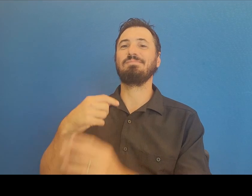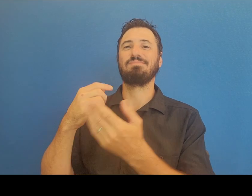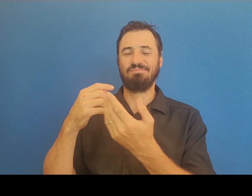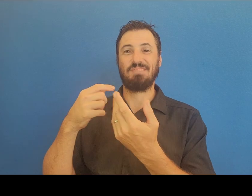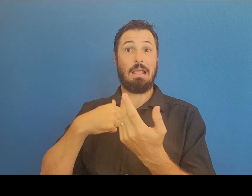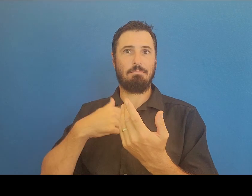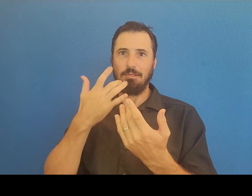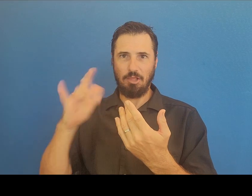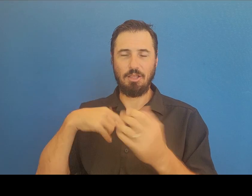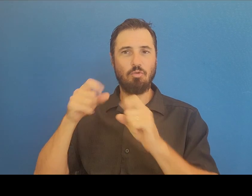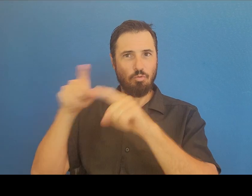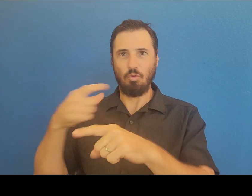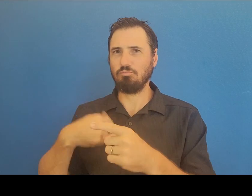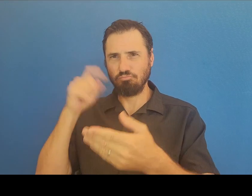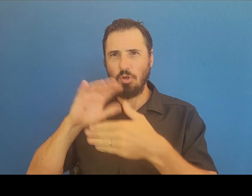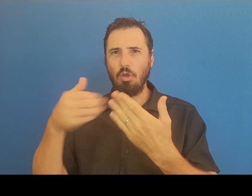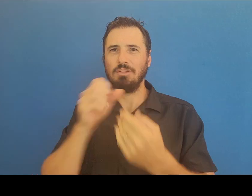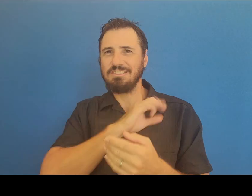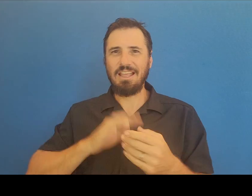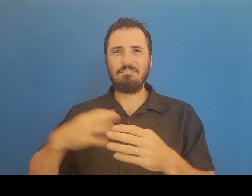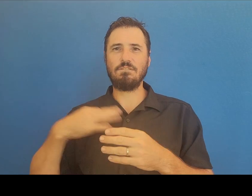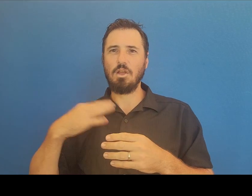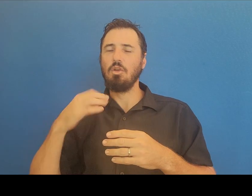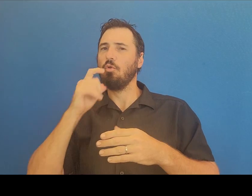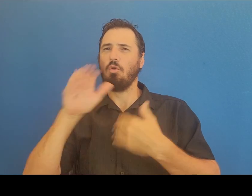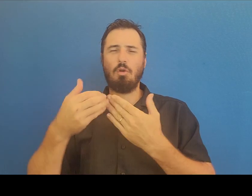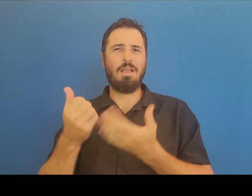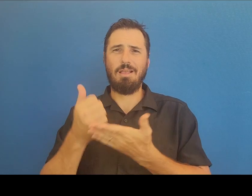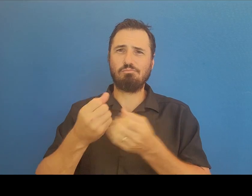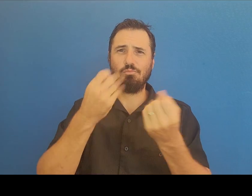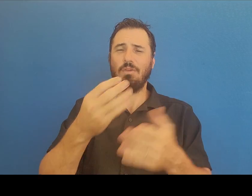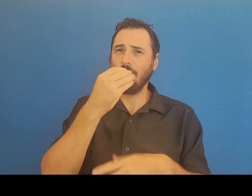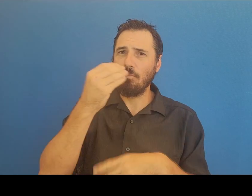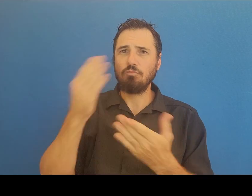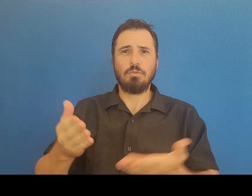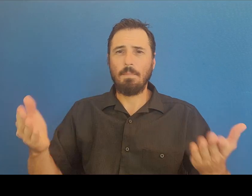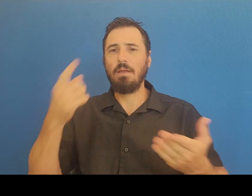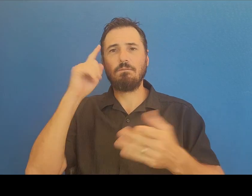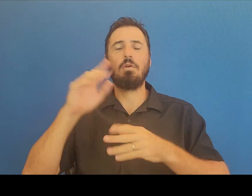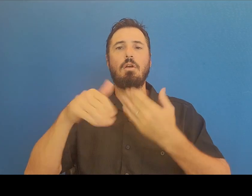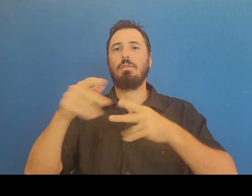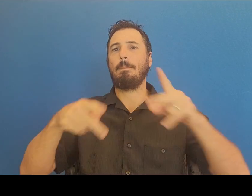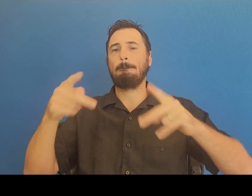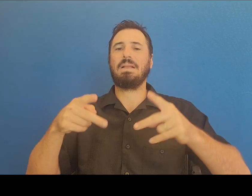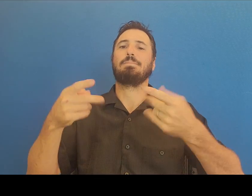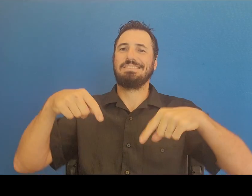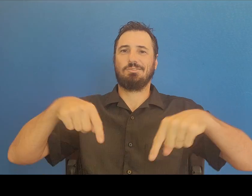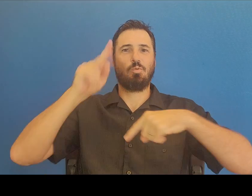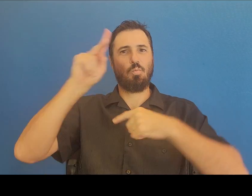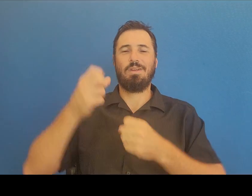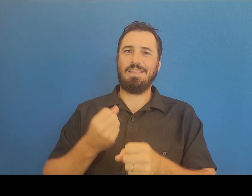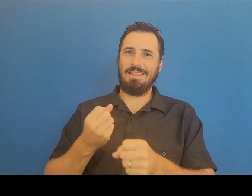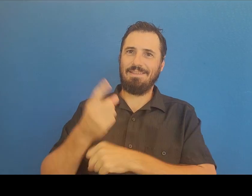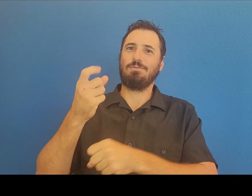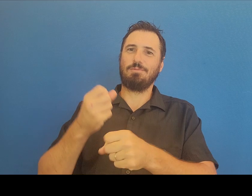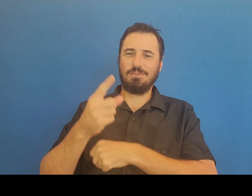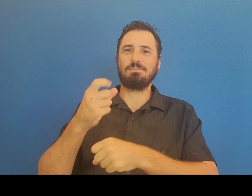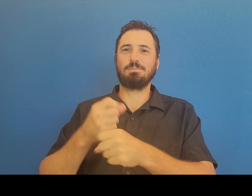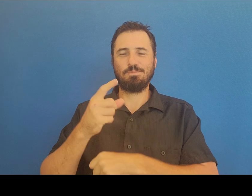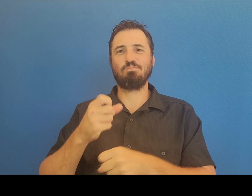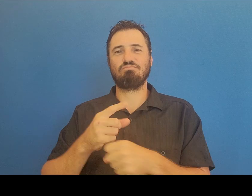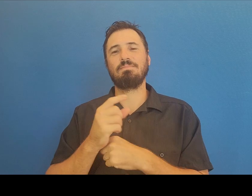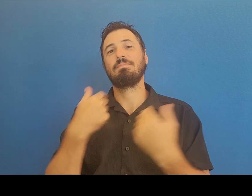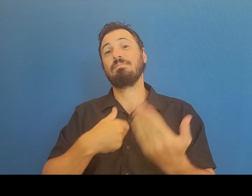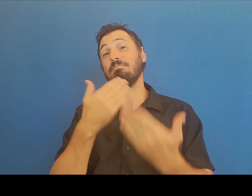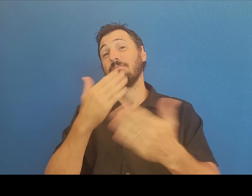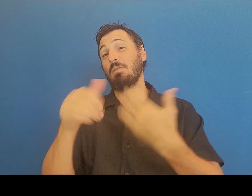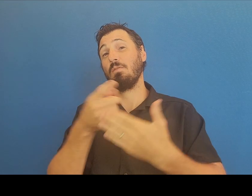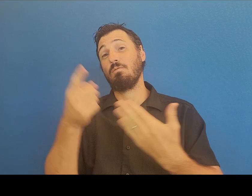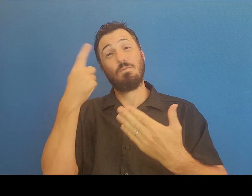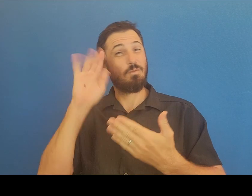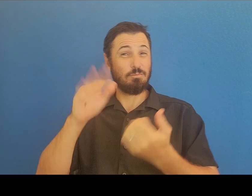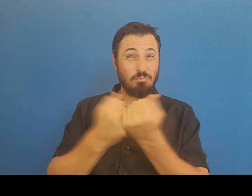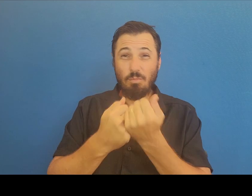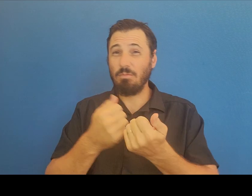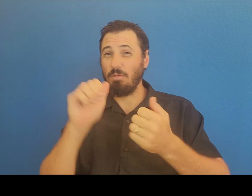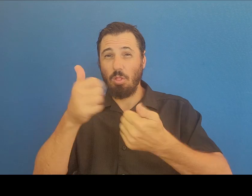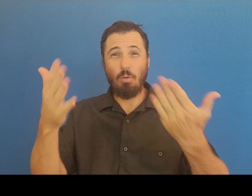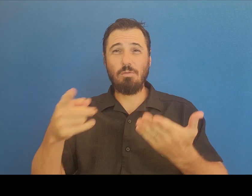Tuesday, where we recognized the hardworking staff and volunteers who have helped to provide food and supplies for Kaua‘i’s people year after year. We thank you all for your support and aloha